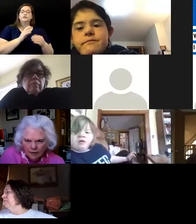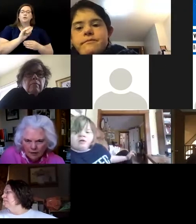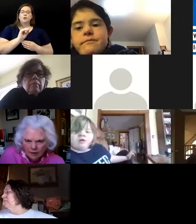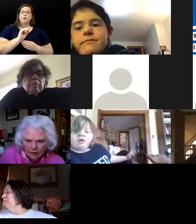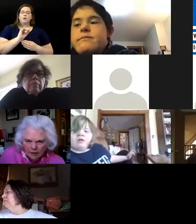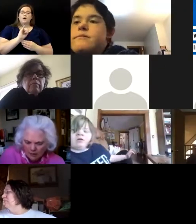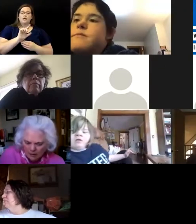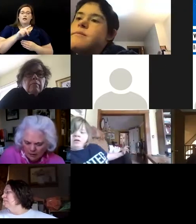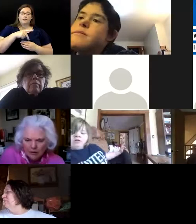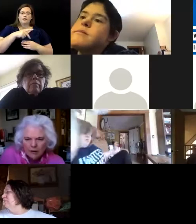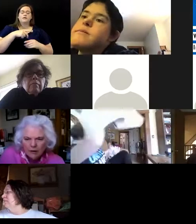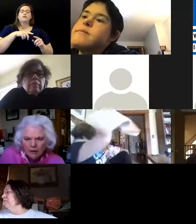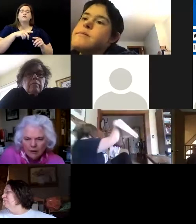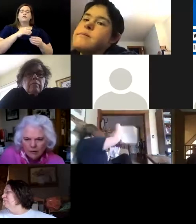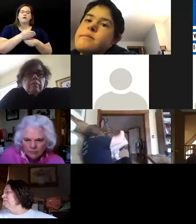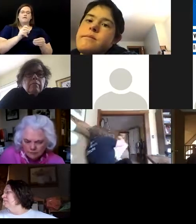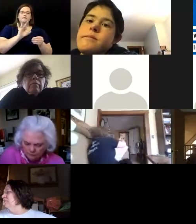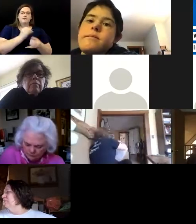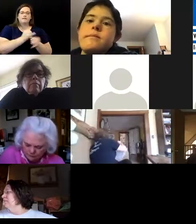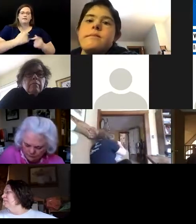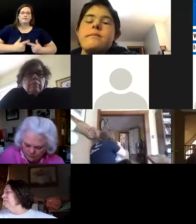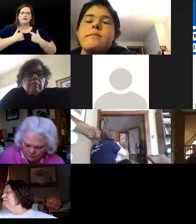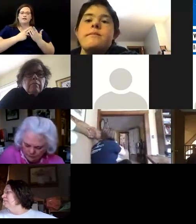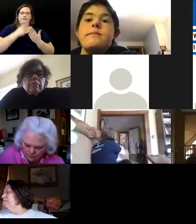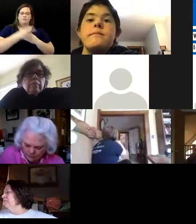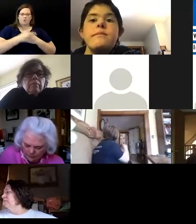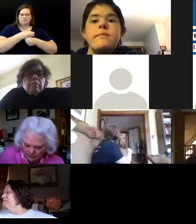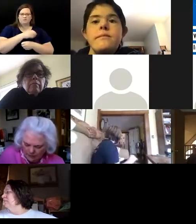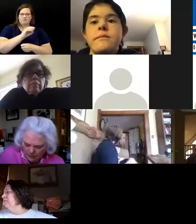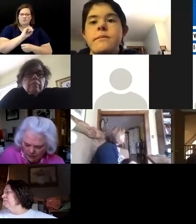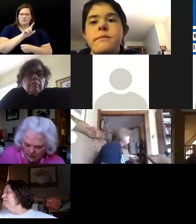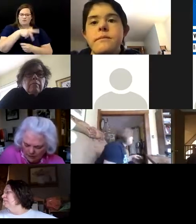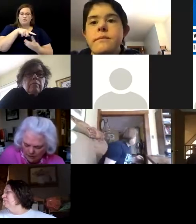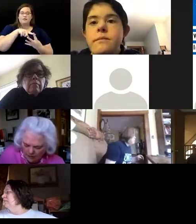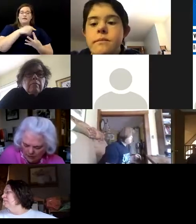of Independent Living program. There's the independent services. That's